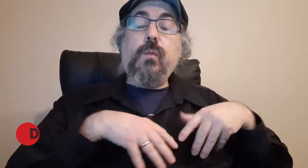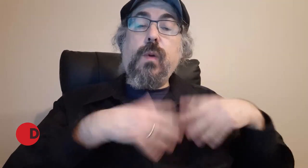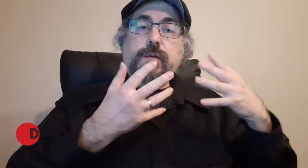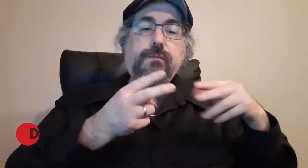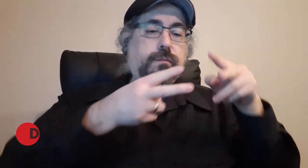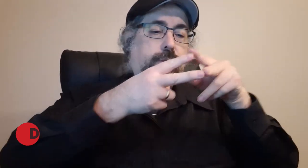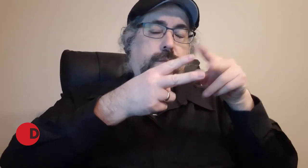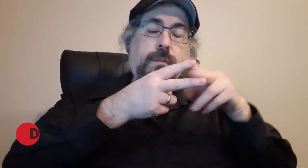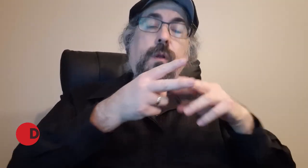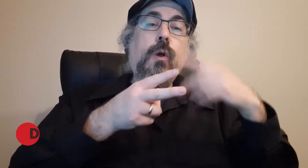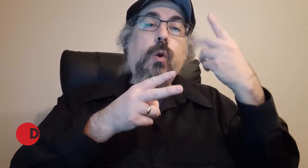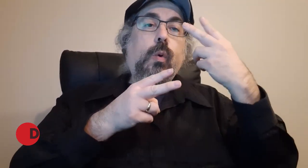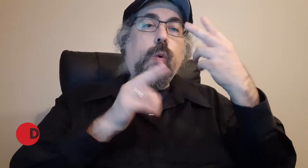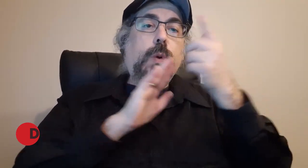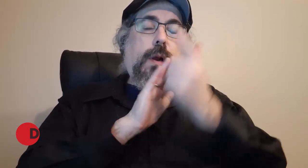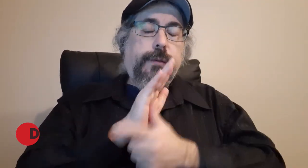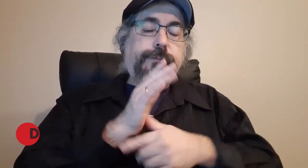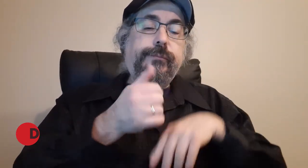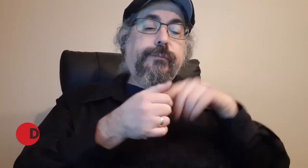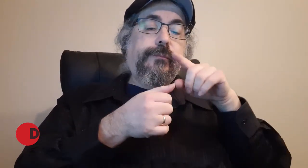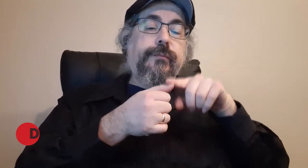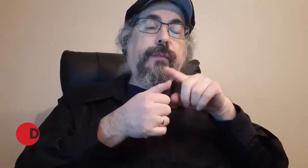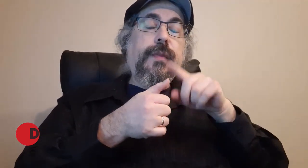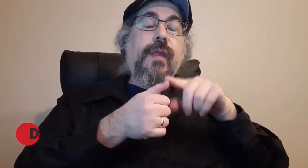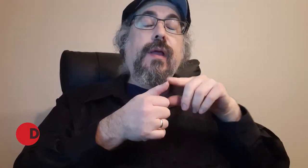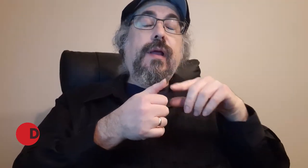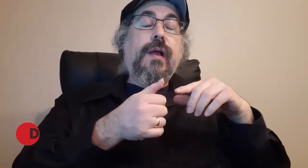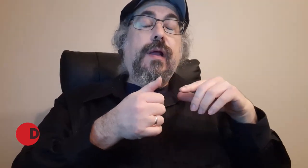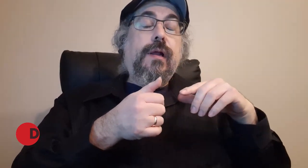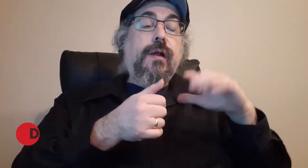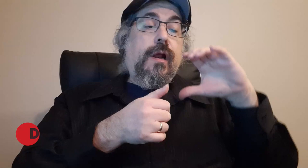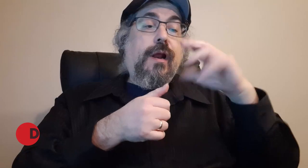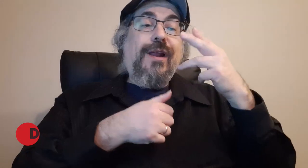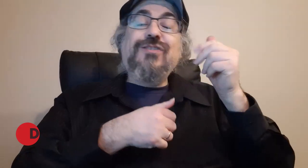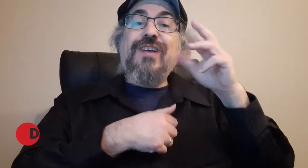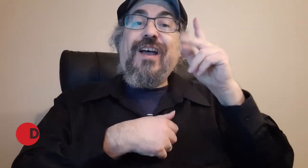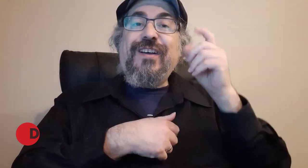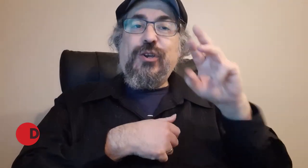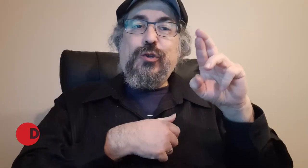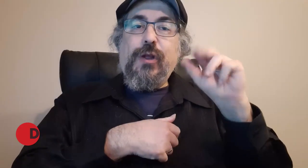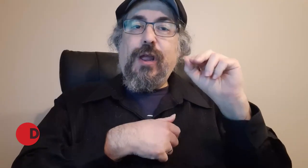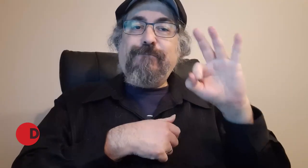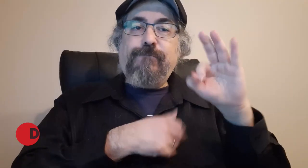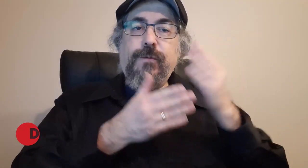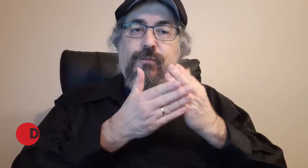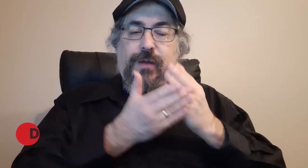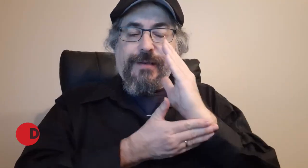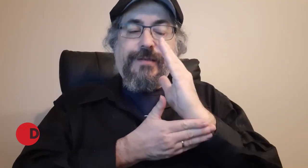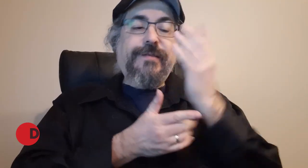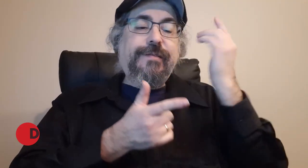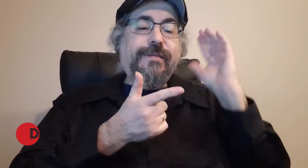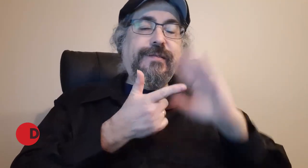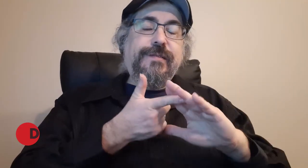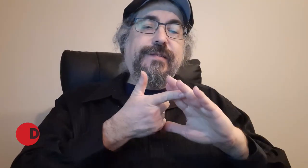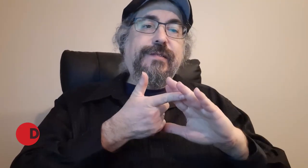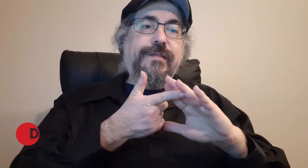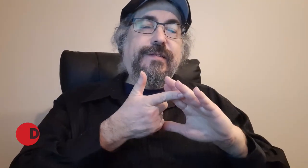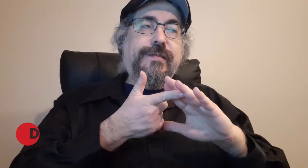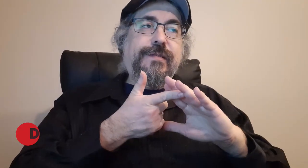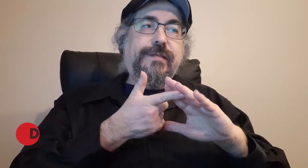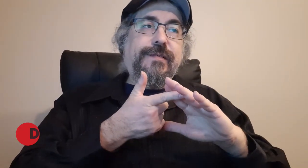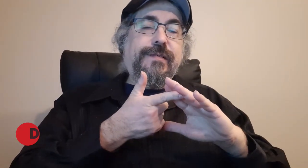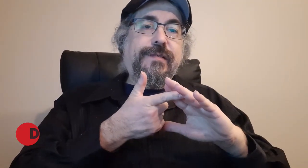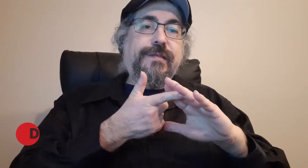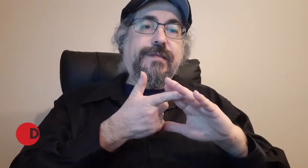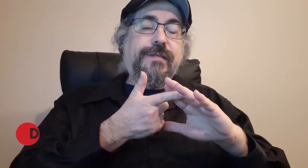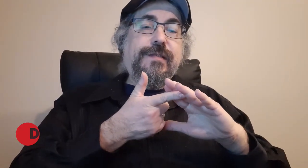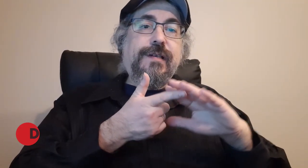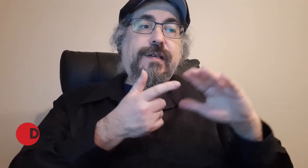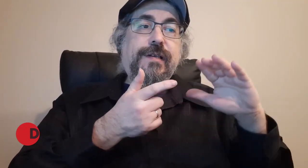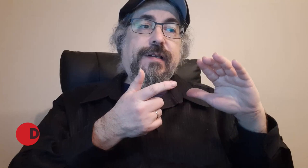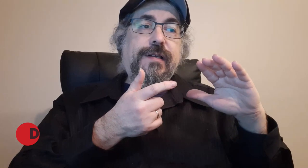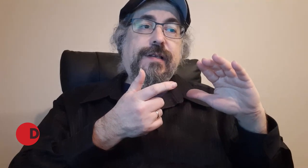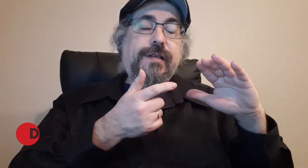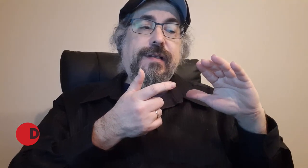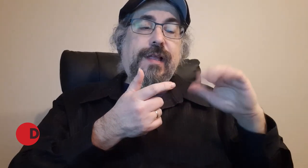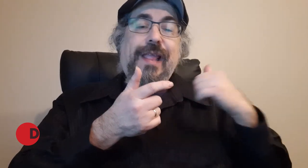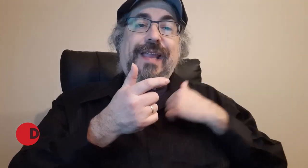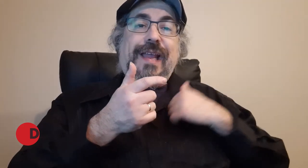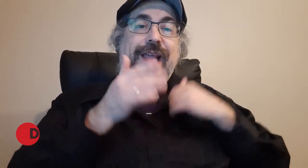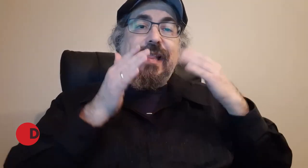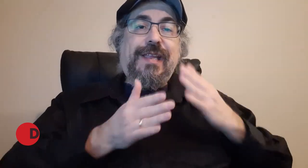Instead, Canada has two laws: the Charter of Rights, and the Canadian